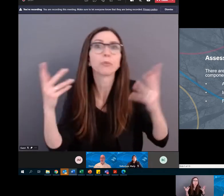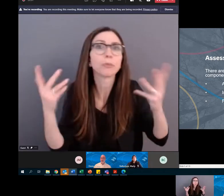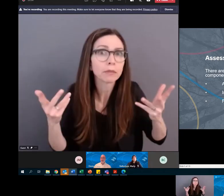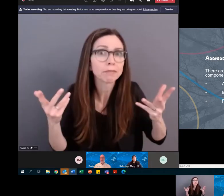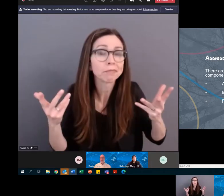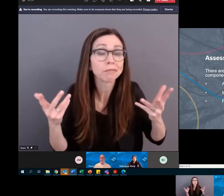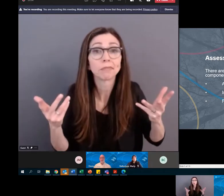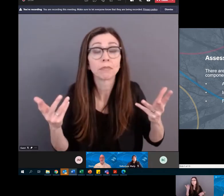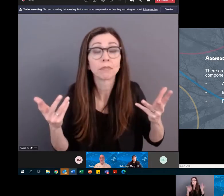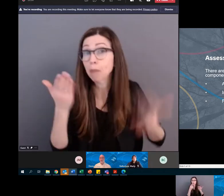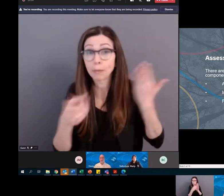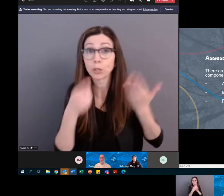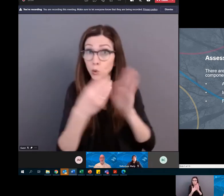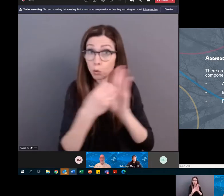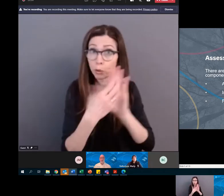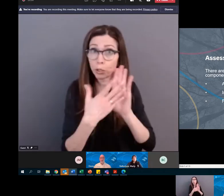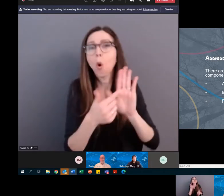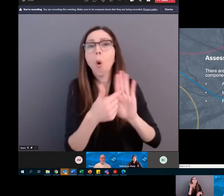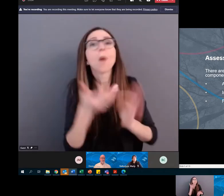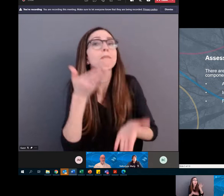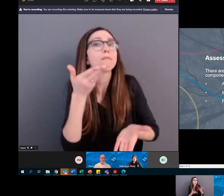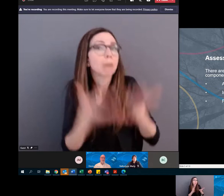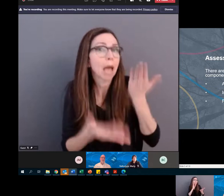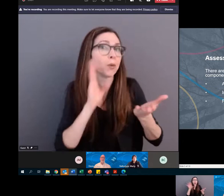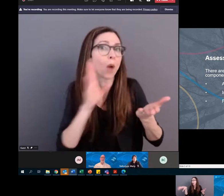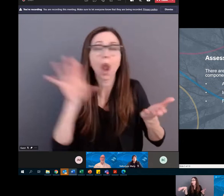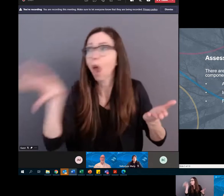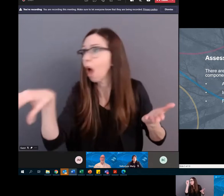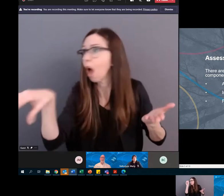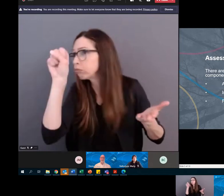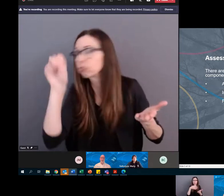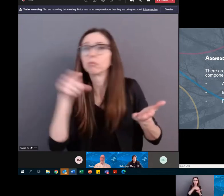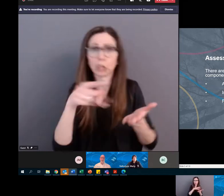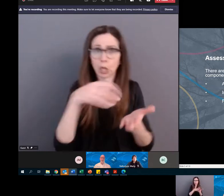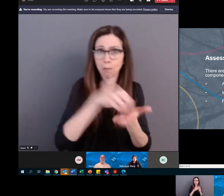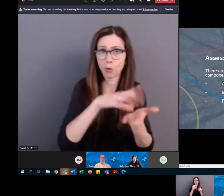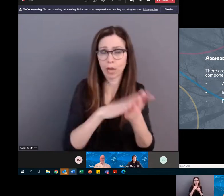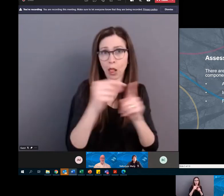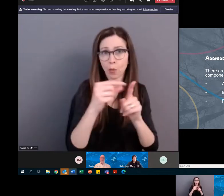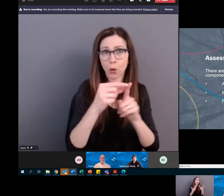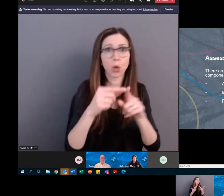pending and some of them as confirmed, but please note that a large amount